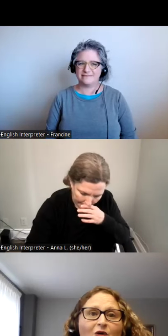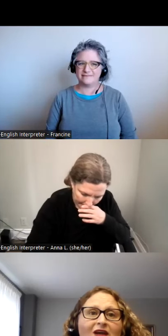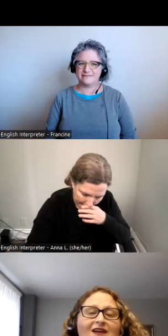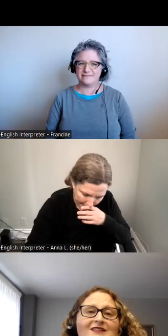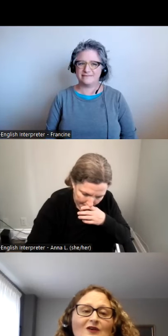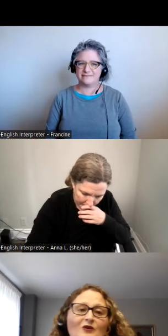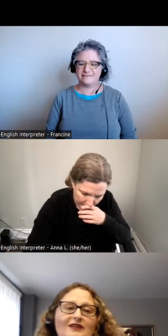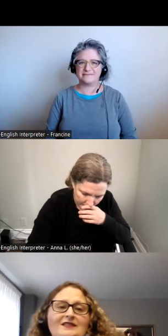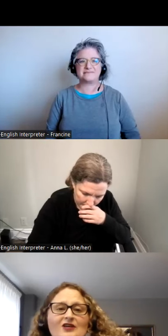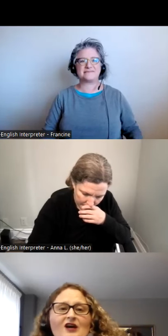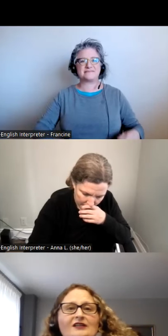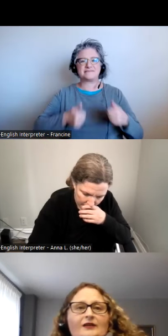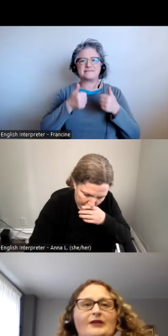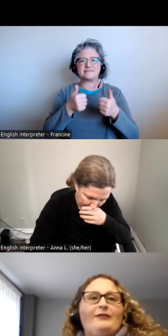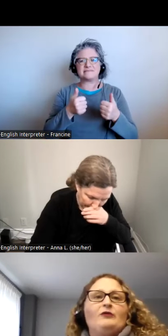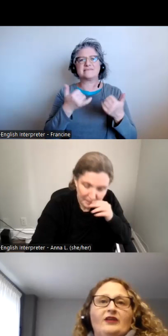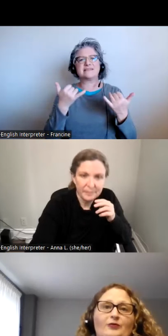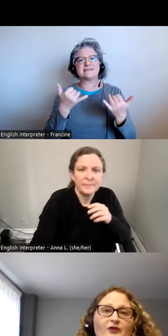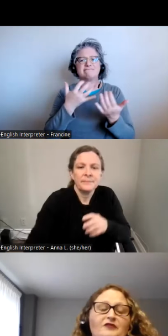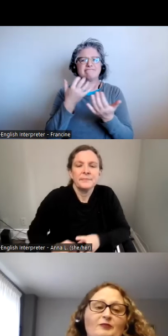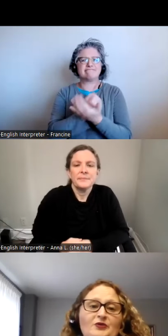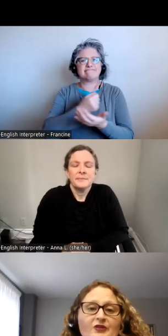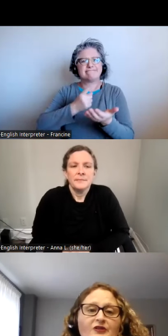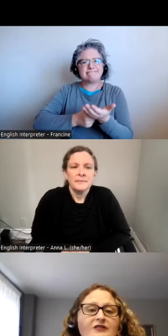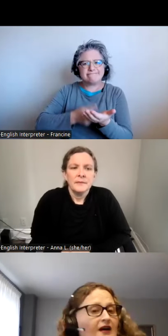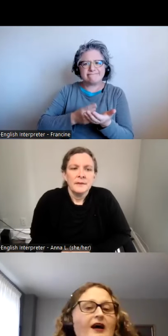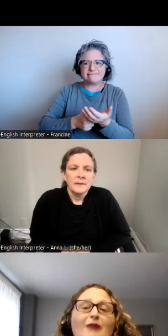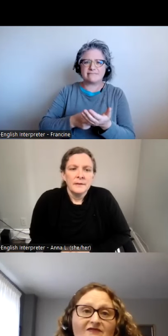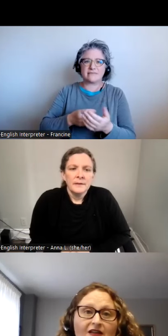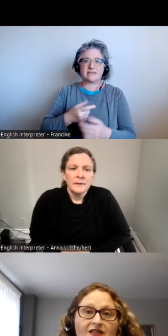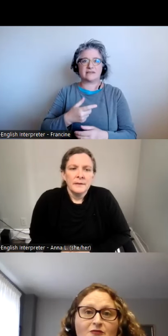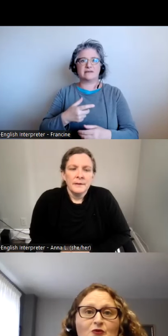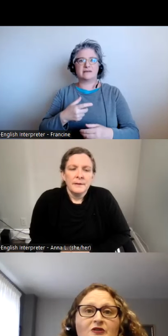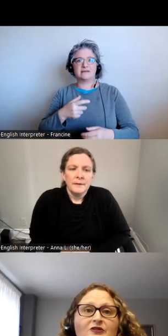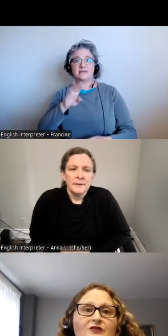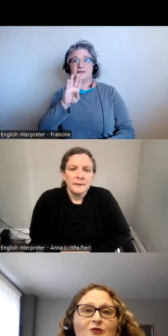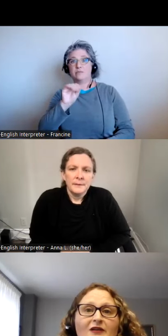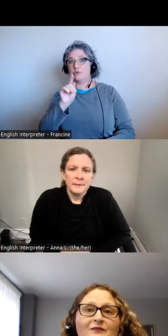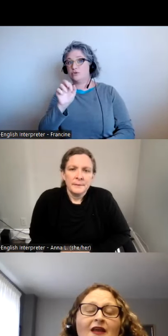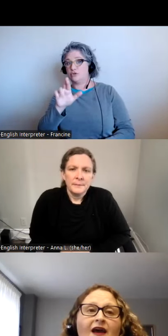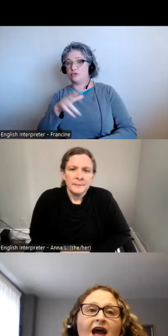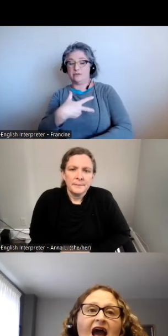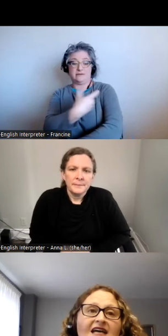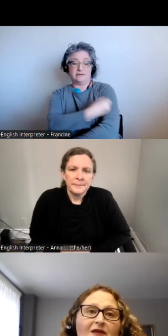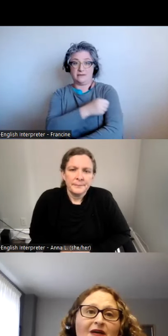. The.